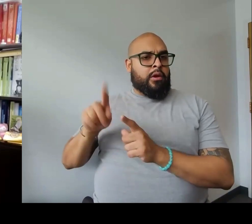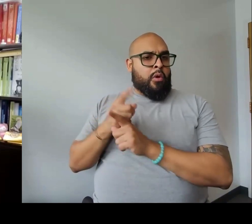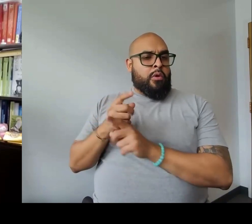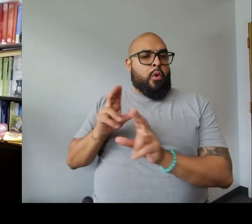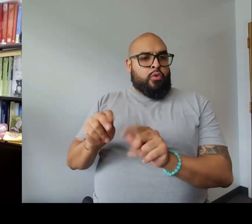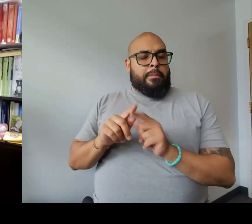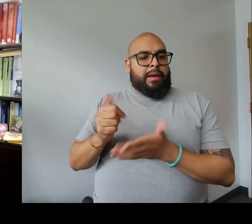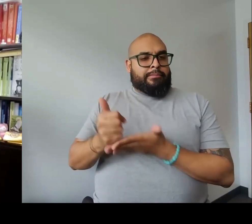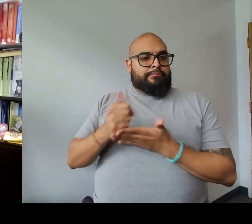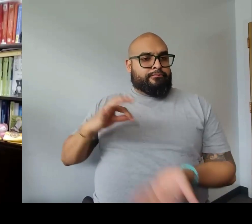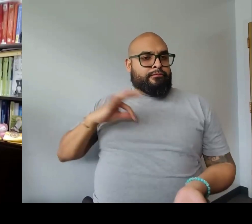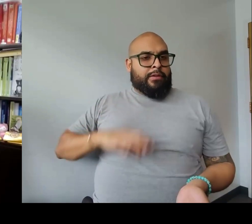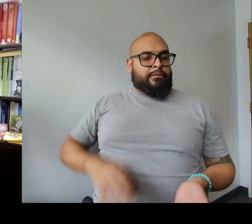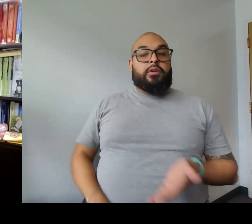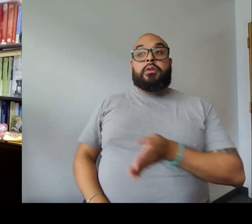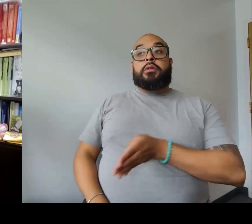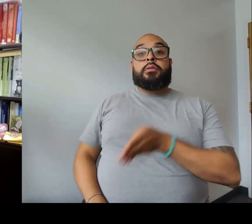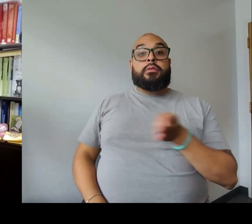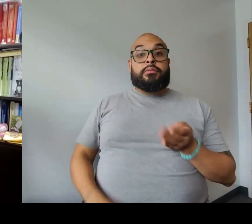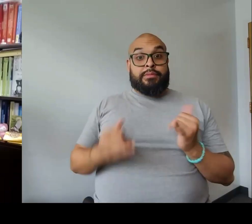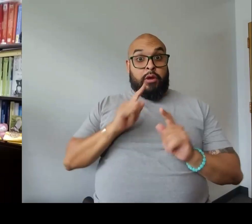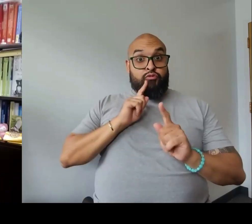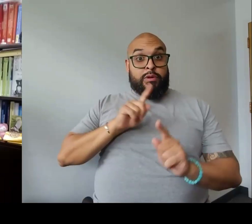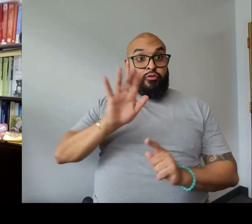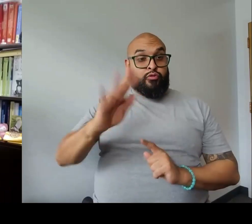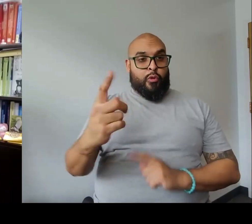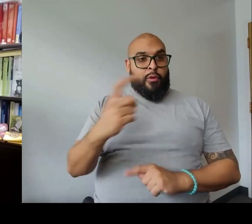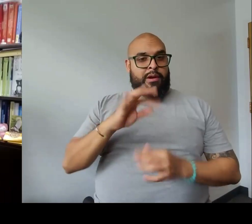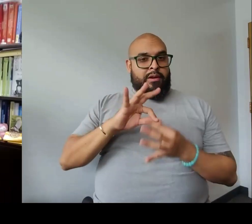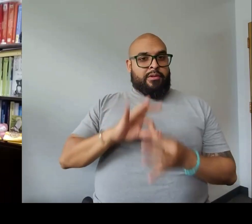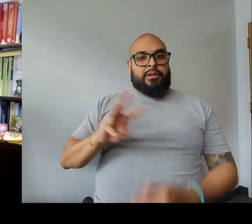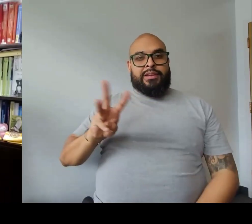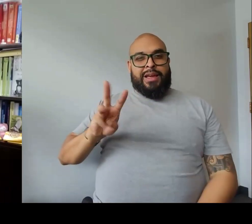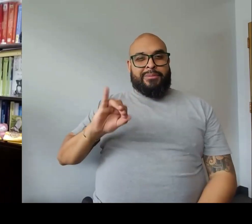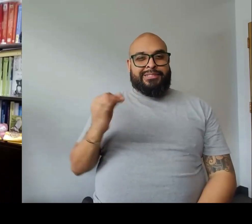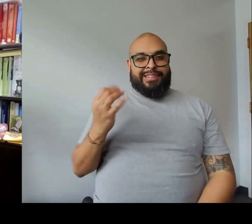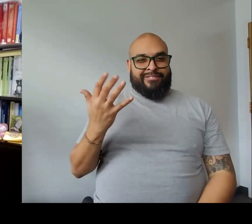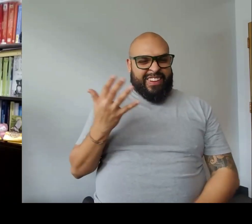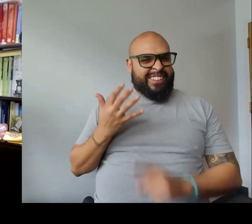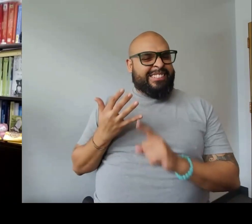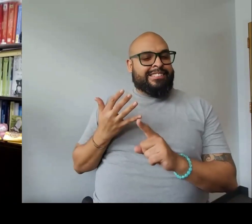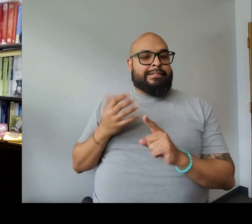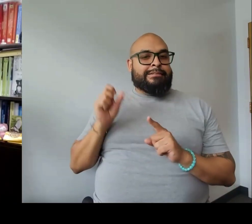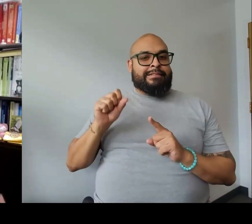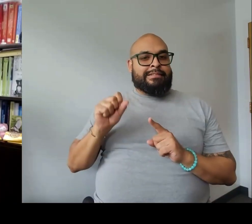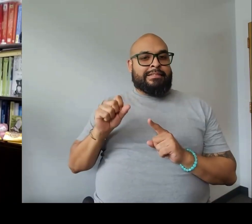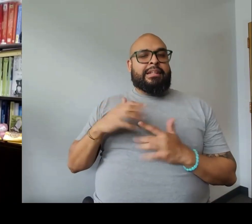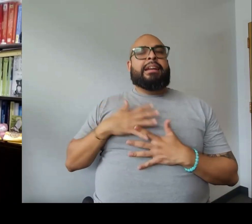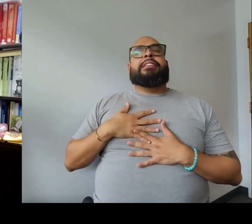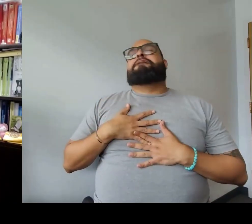And to address the question about the WJ5, I was devastated.